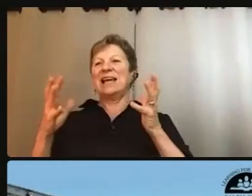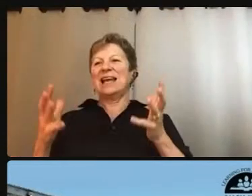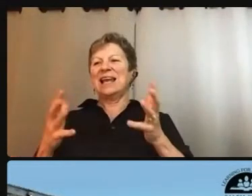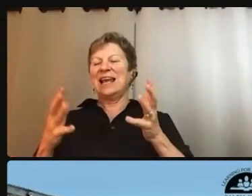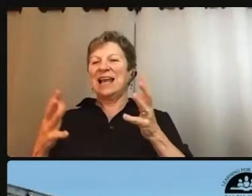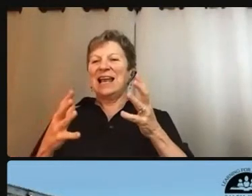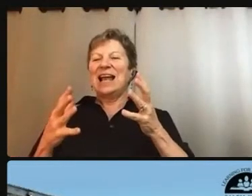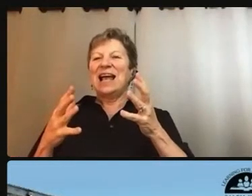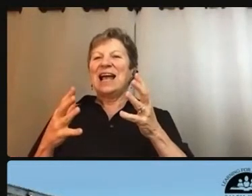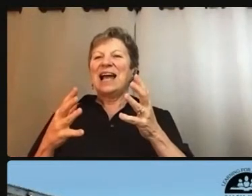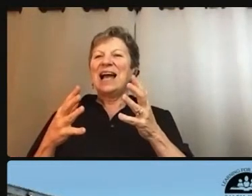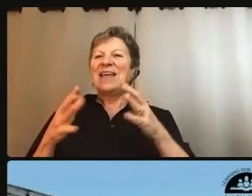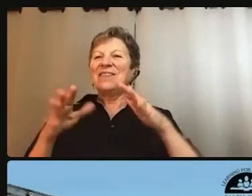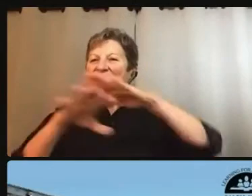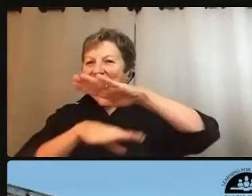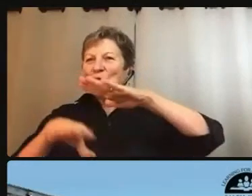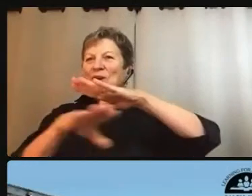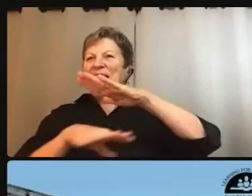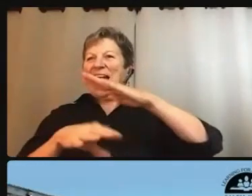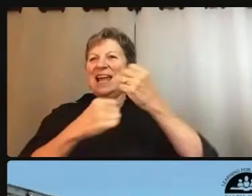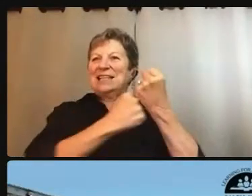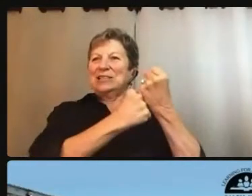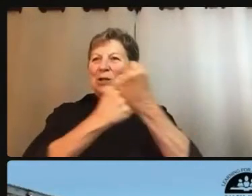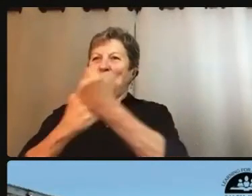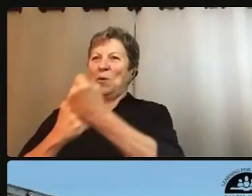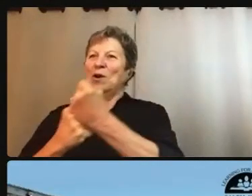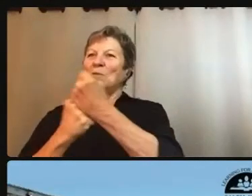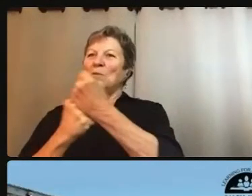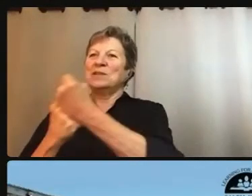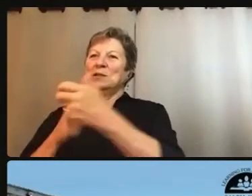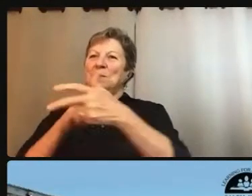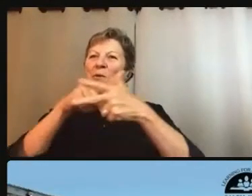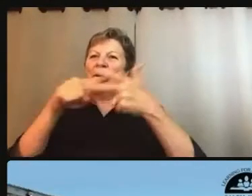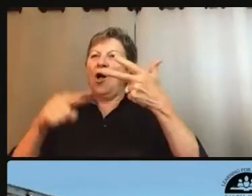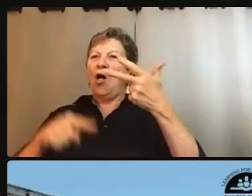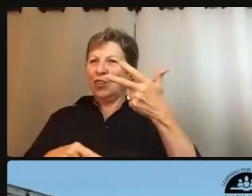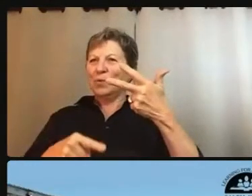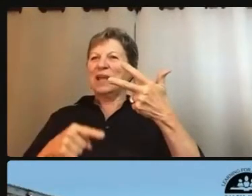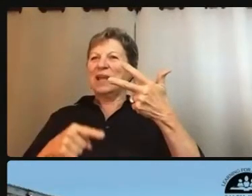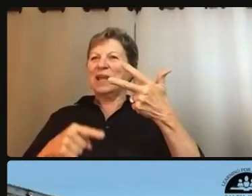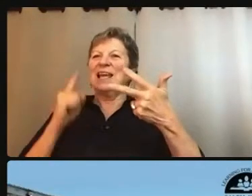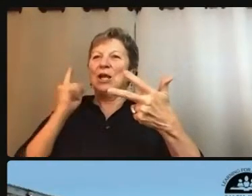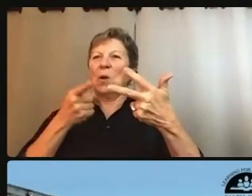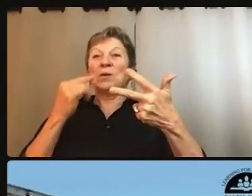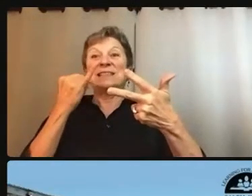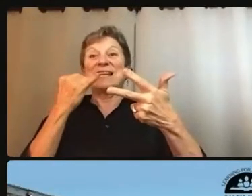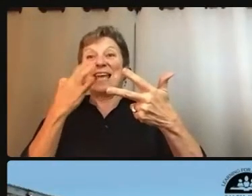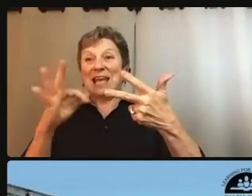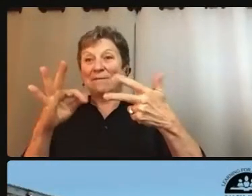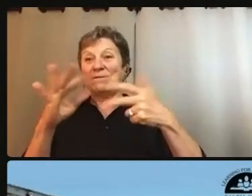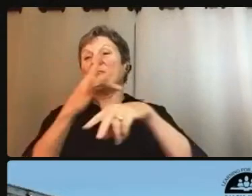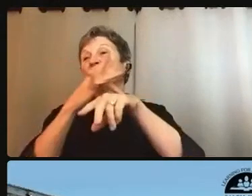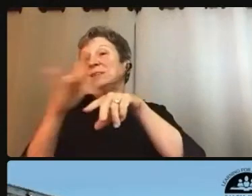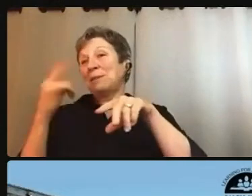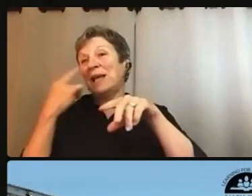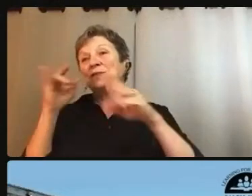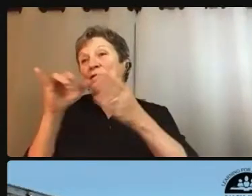BUT THERE DOES SEEM TO BE UNDERLINING SUPPORT THAT COULD